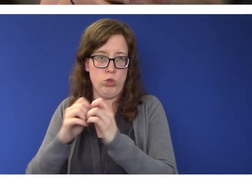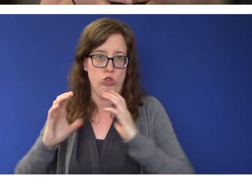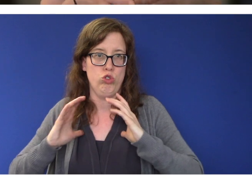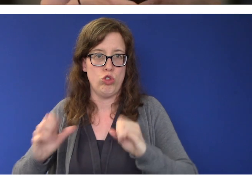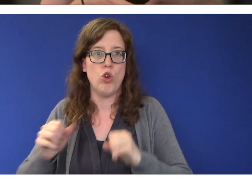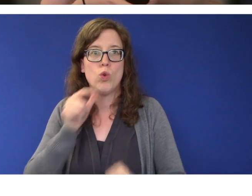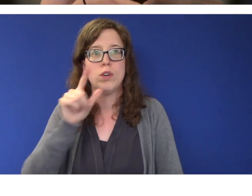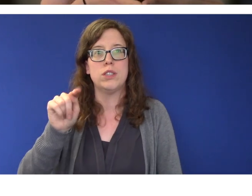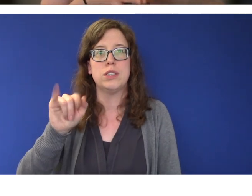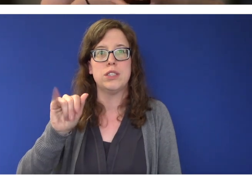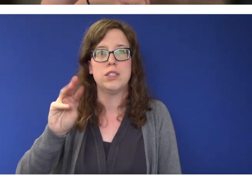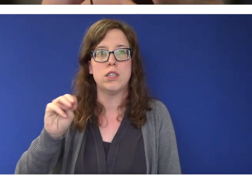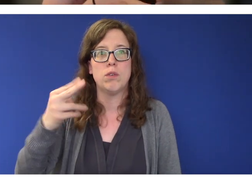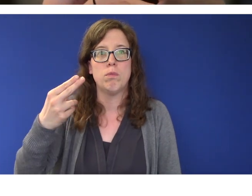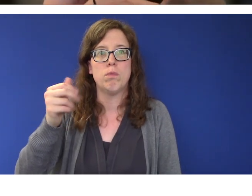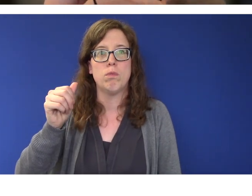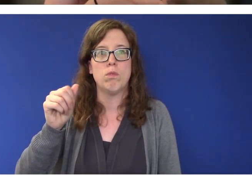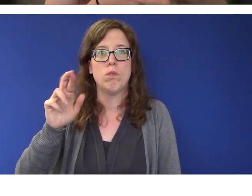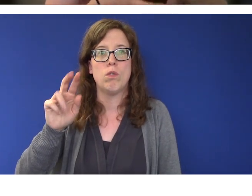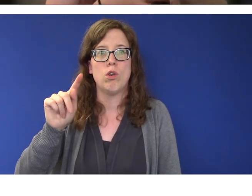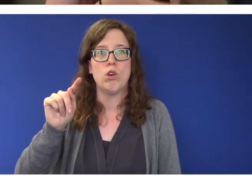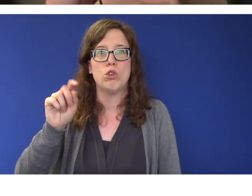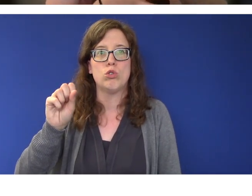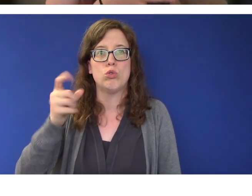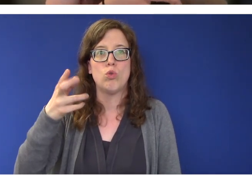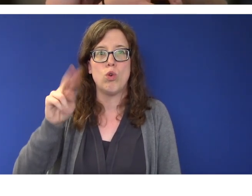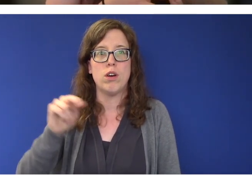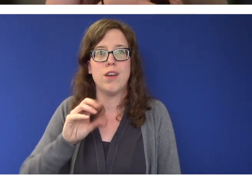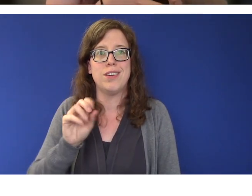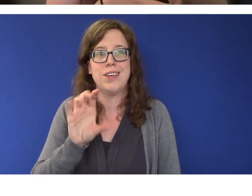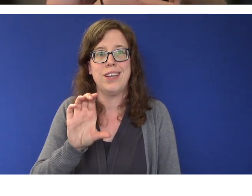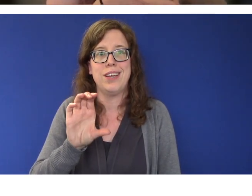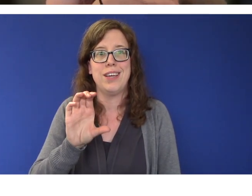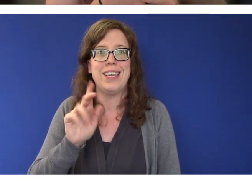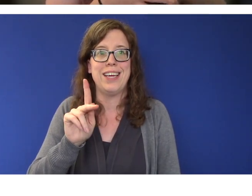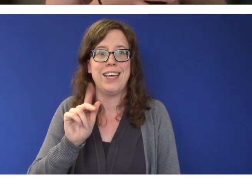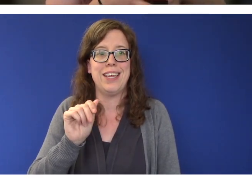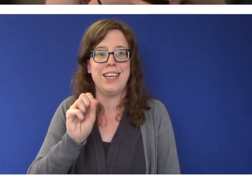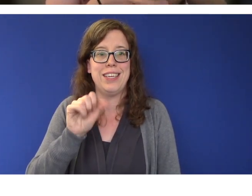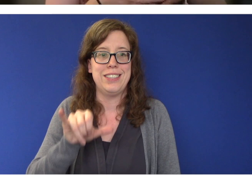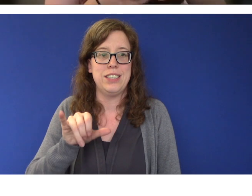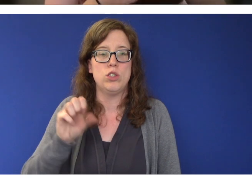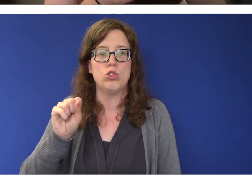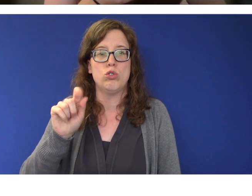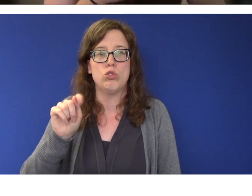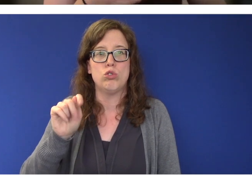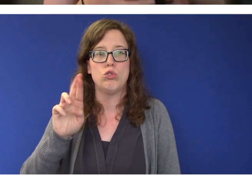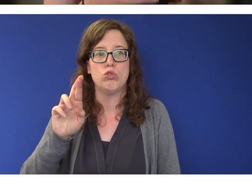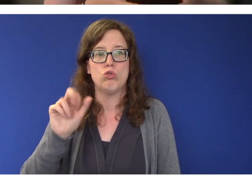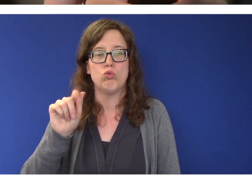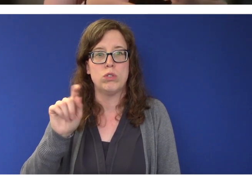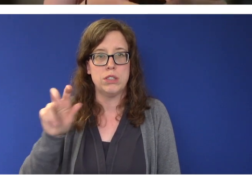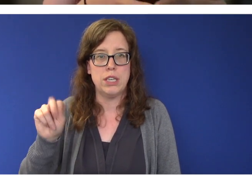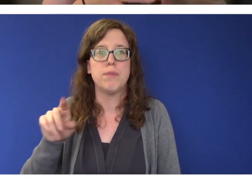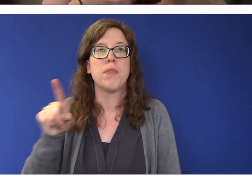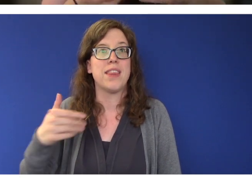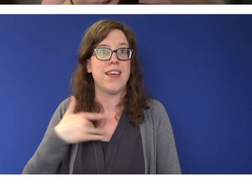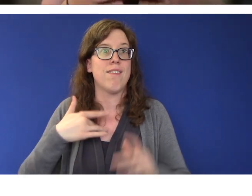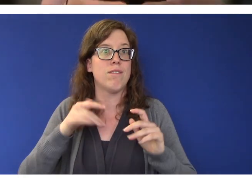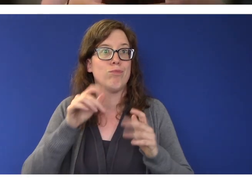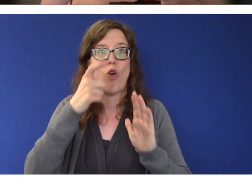Syndrome are Tim Hartshorne and Kacee Stratton. They have articles and websites